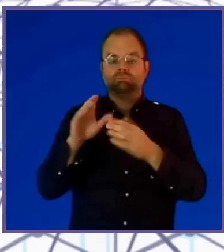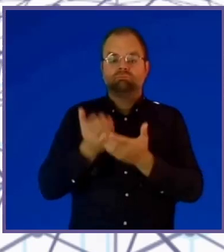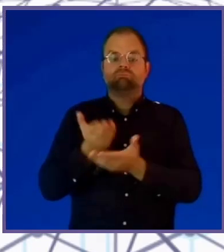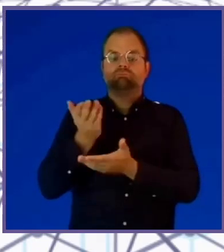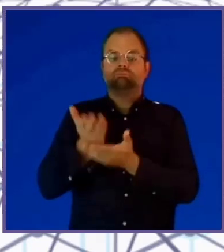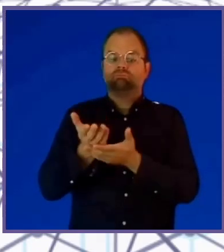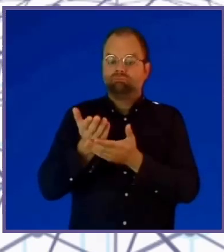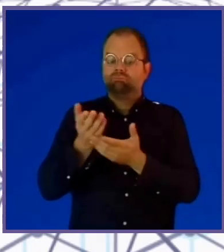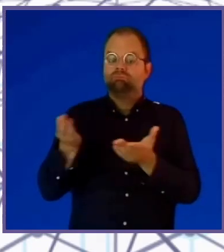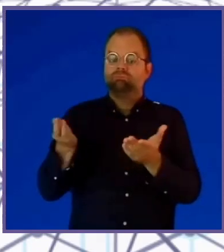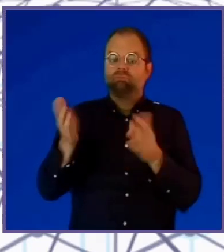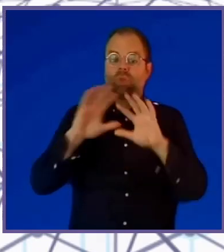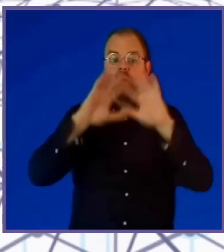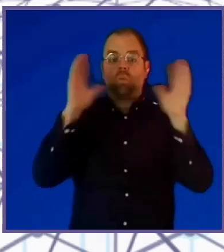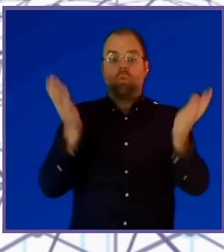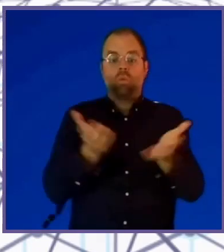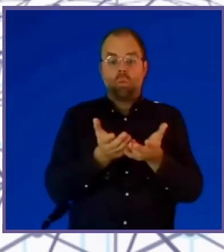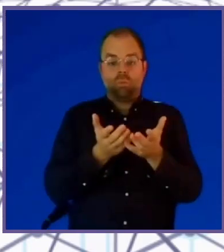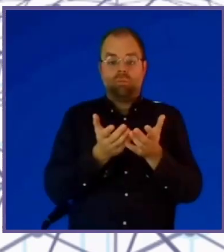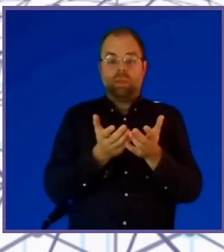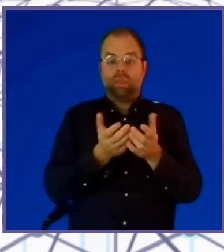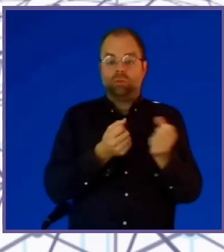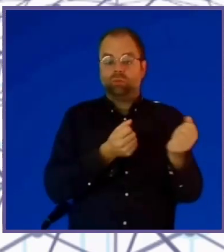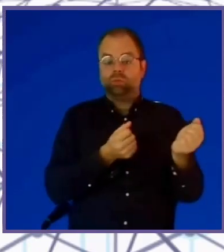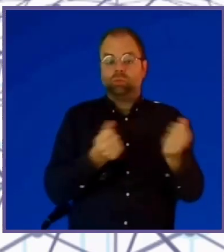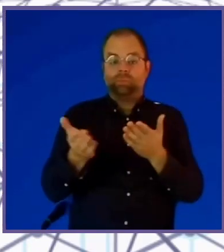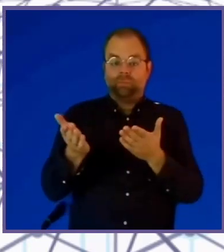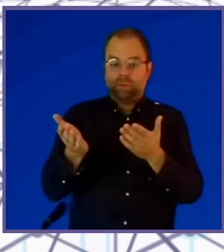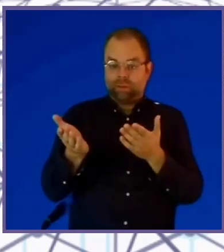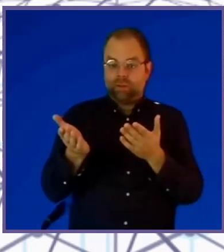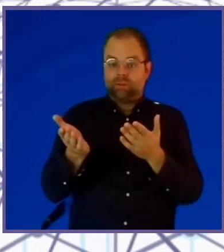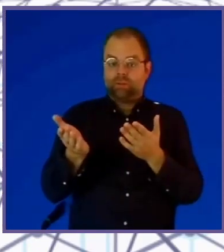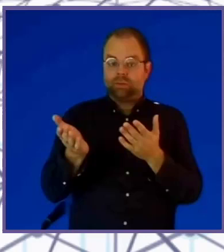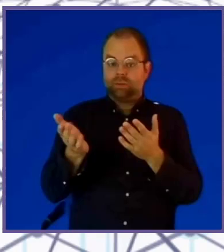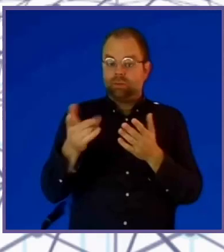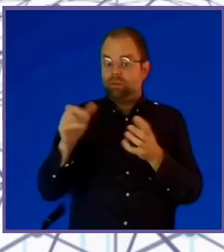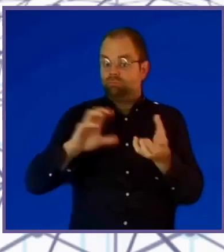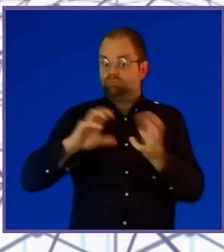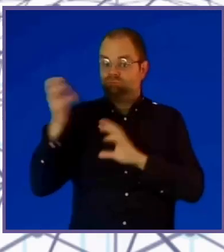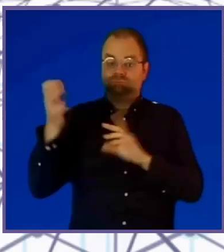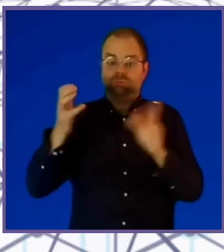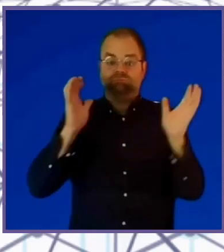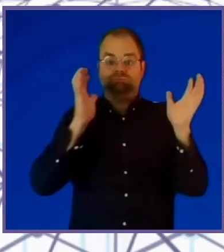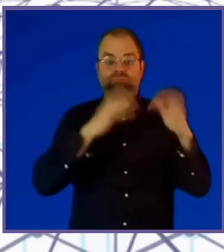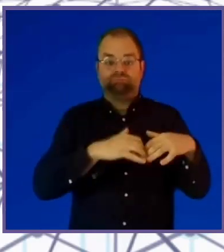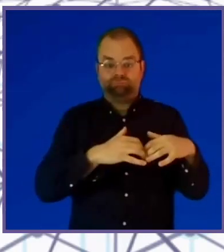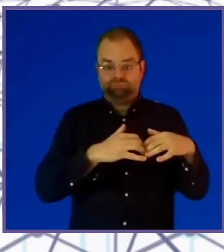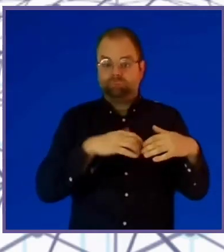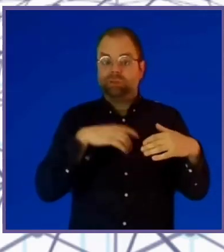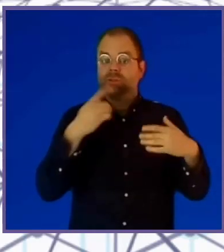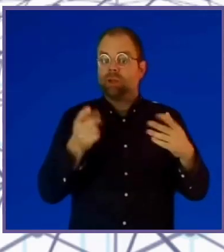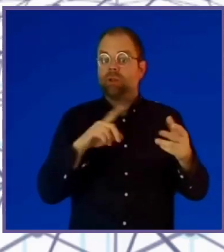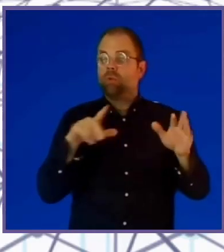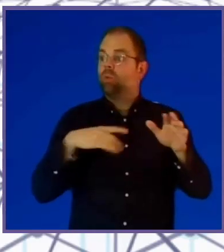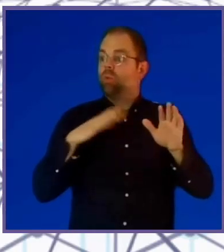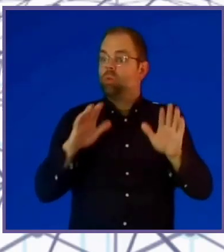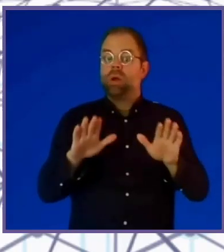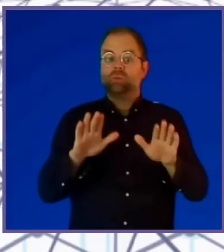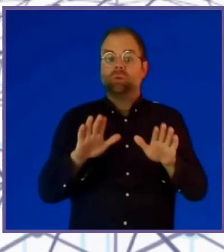So fast forward to 2017. We founded my company. Technologies which Ben mentioned.